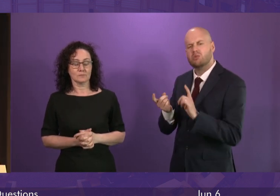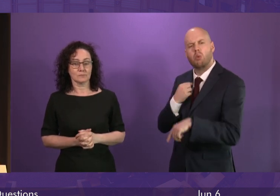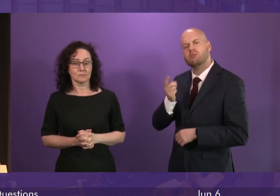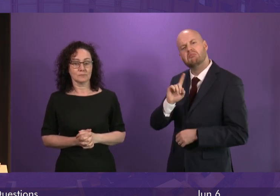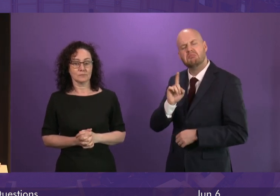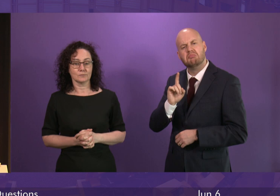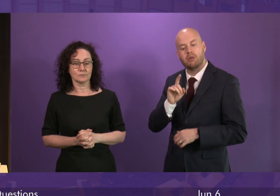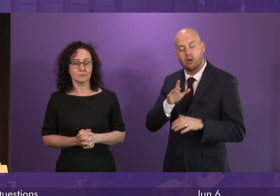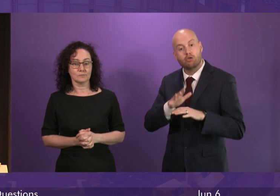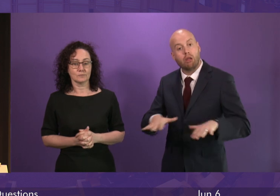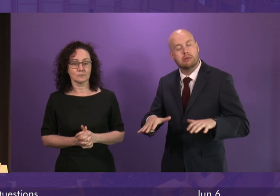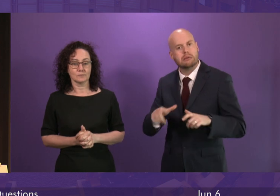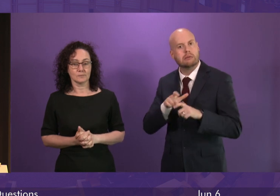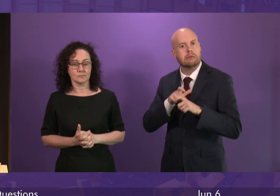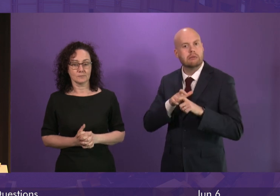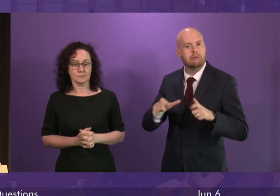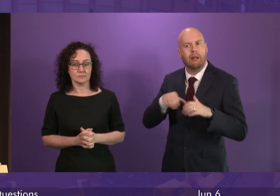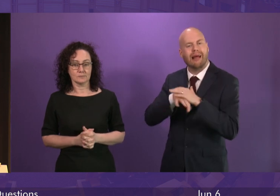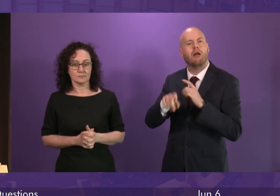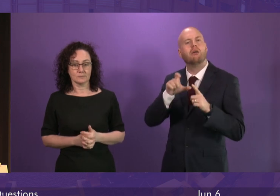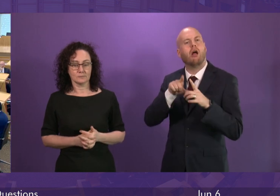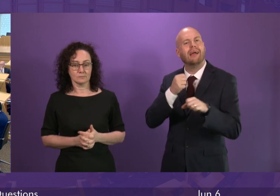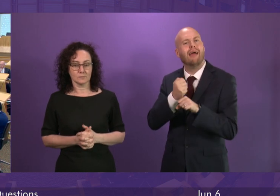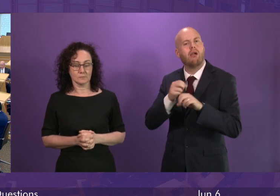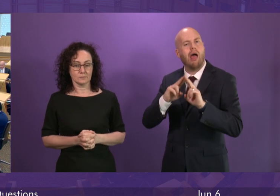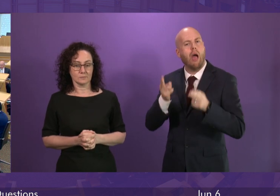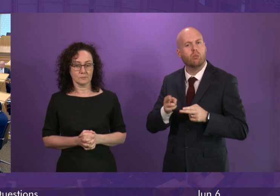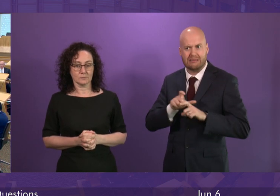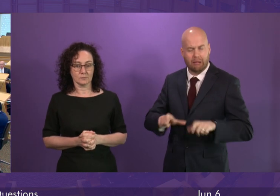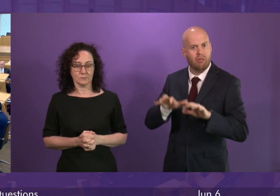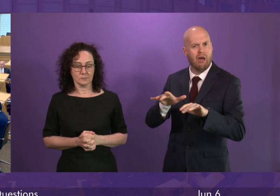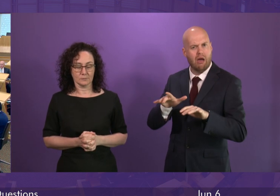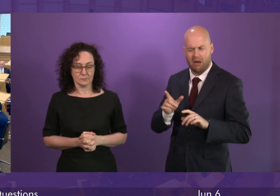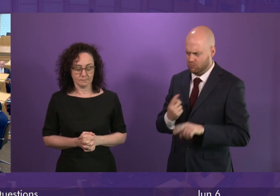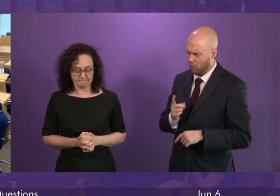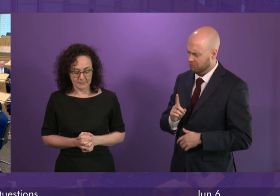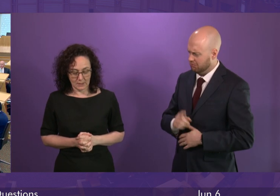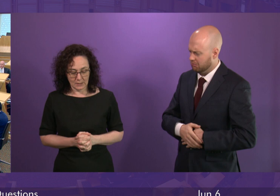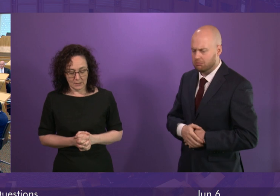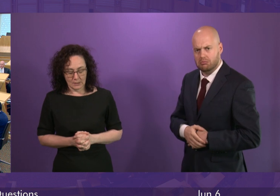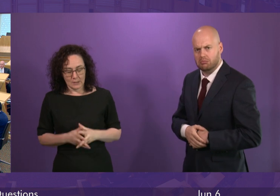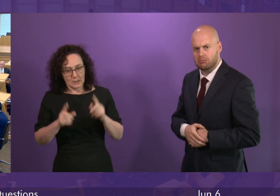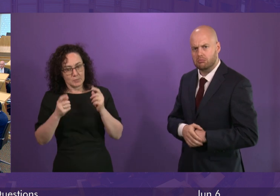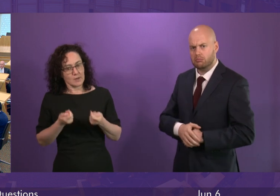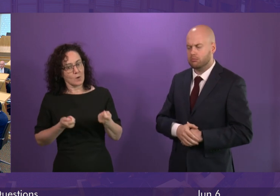children are still being held at Dungavel house. The Deputy First Minister and Cabinet Secretary for Education and Skills (John Swinney): If children are still being detained at Dungavel